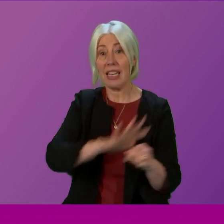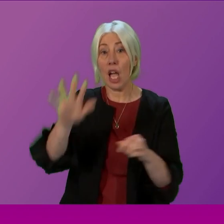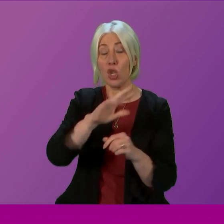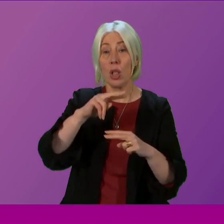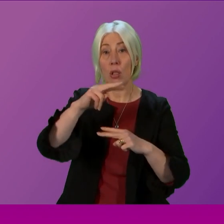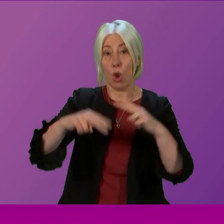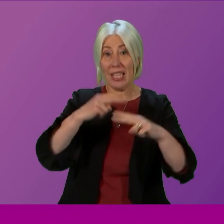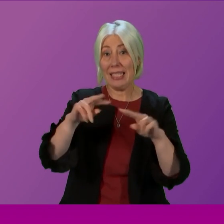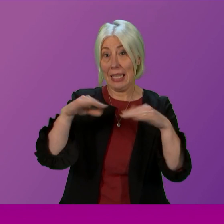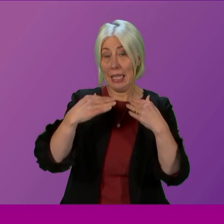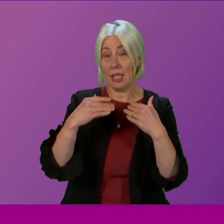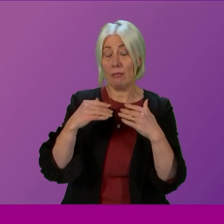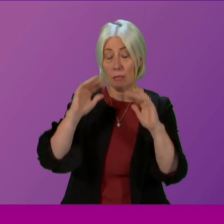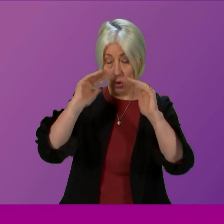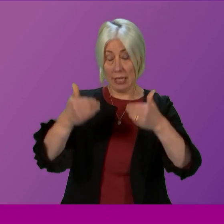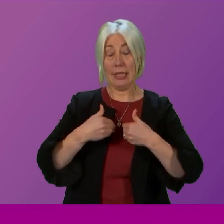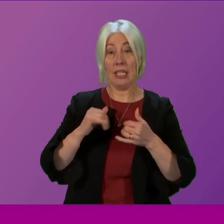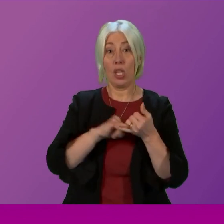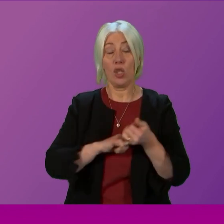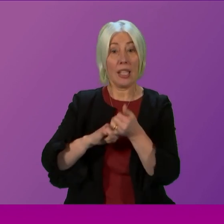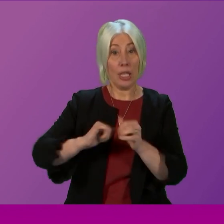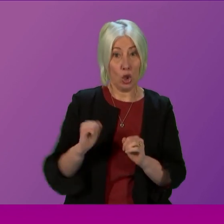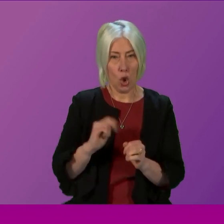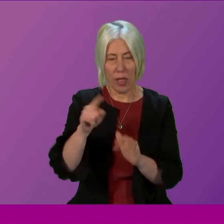We welcome the survey by the National Autistic Society Scotland and Scottish